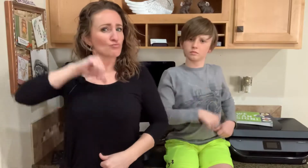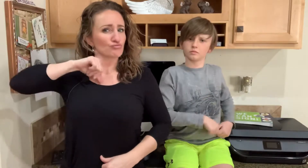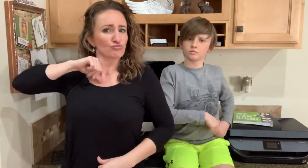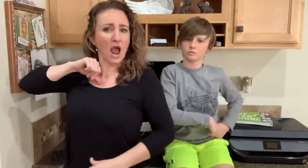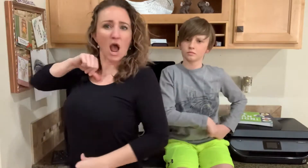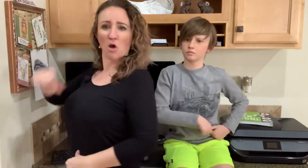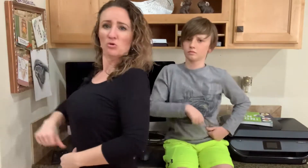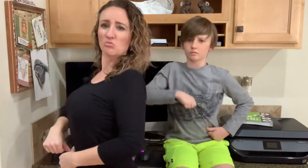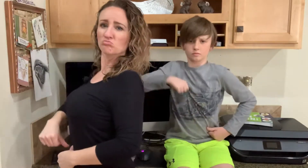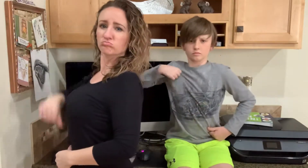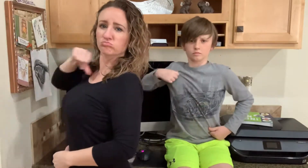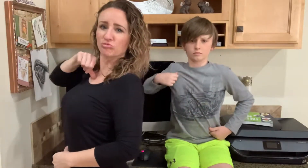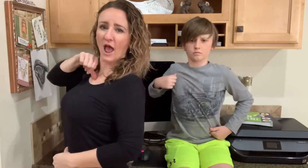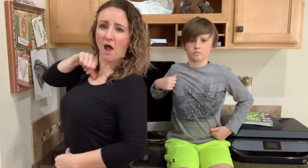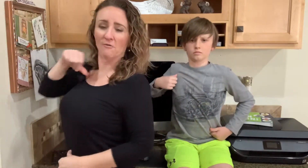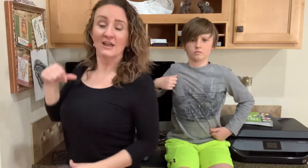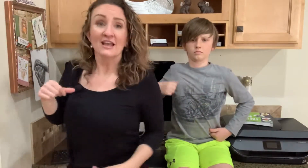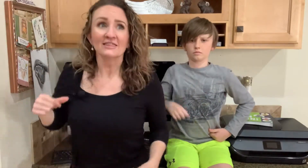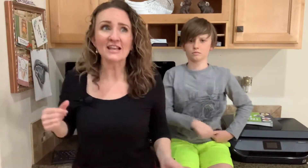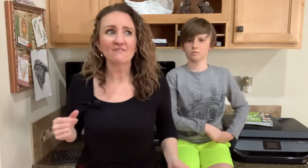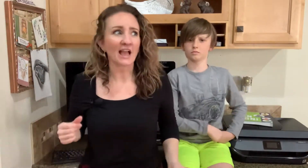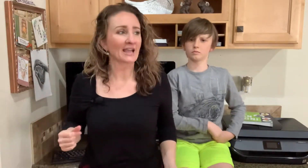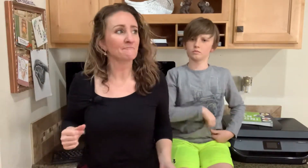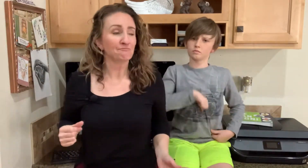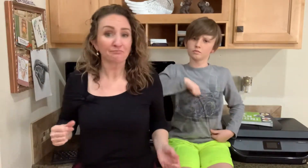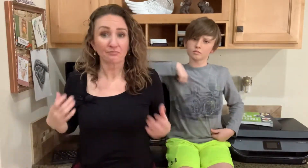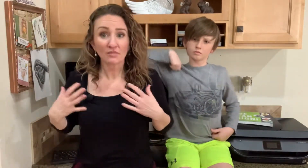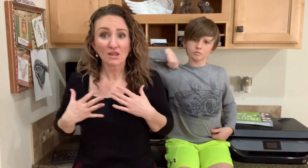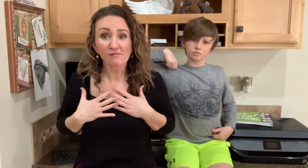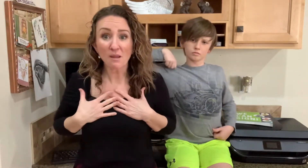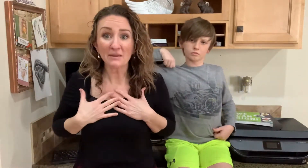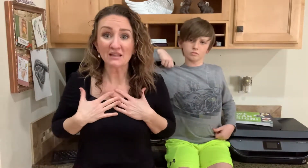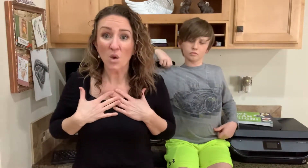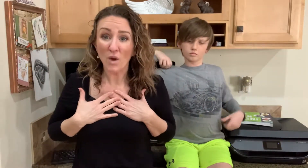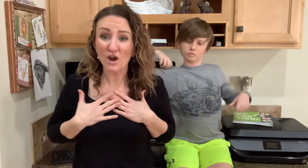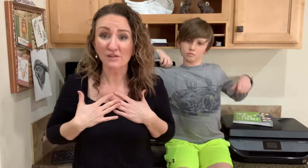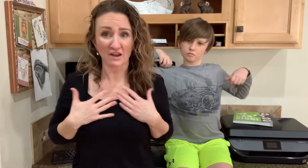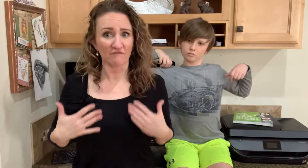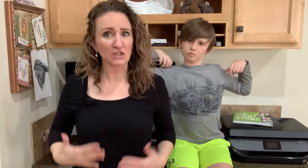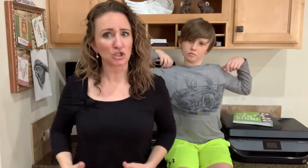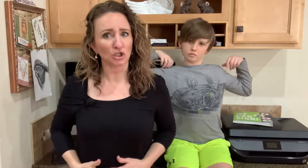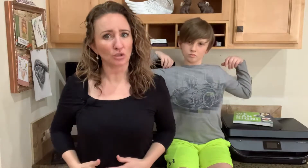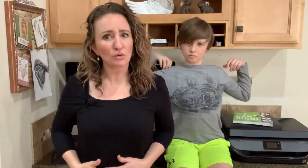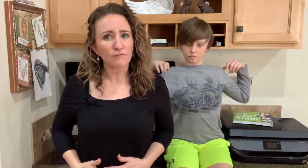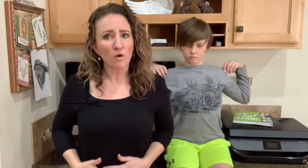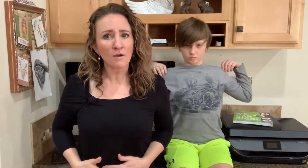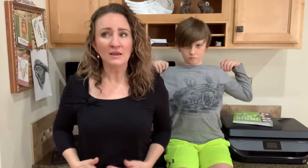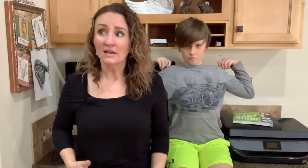Proud. Think of like, somebody that wears an official uniform